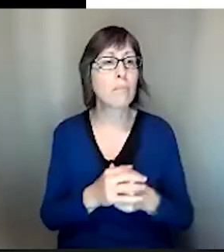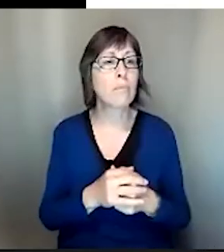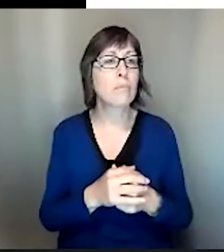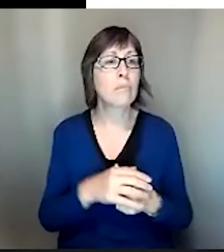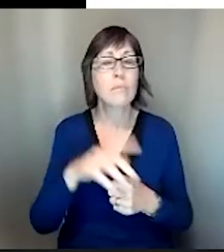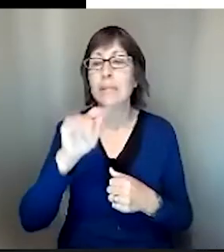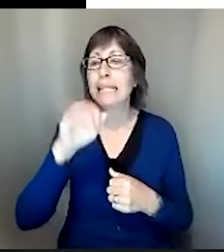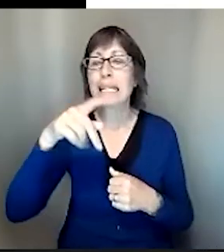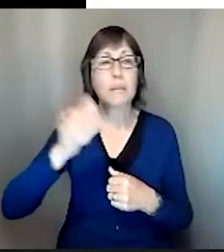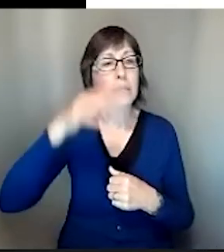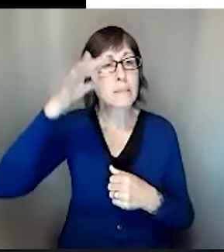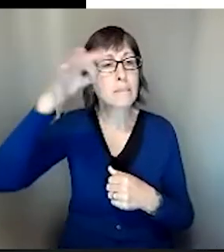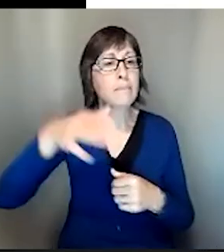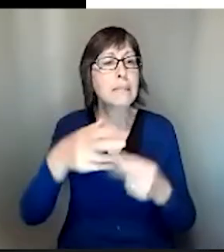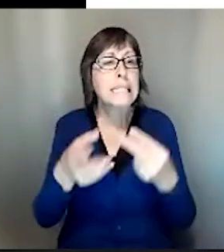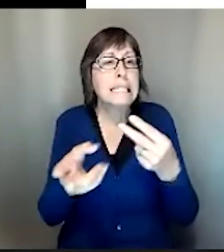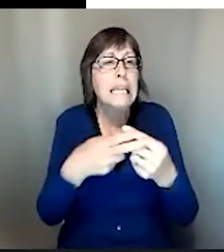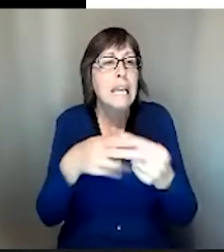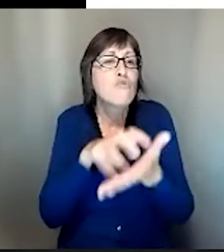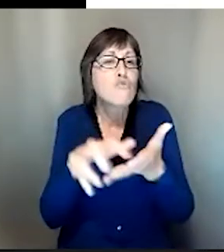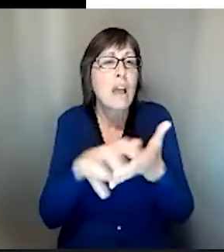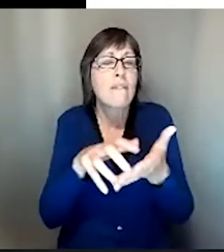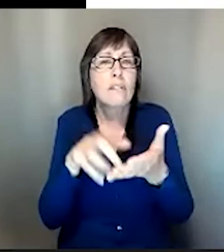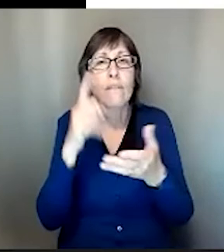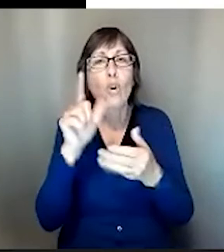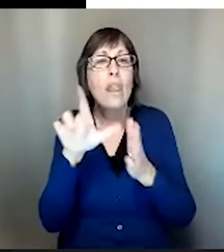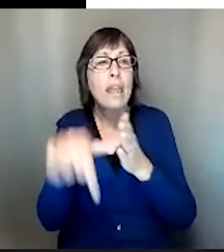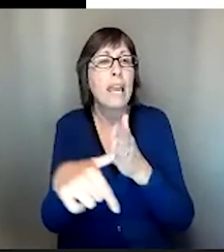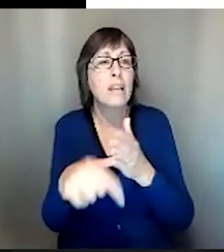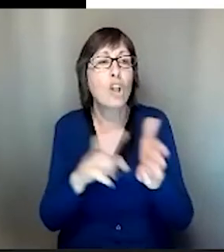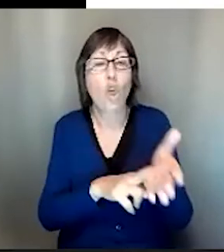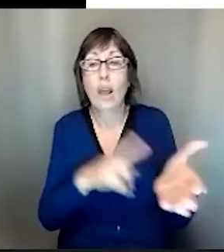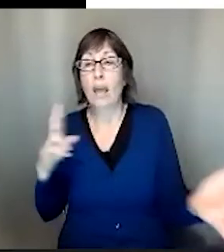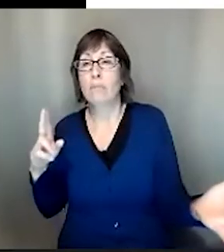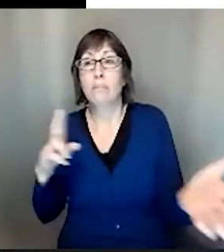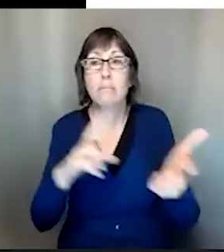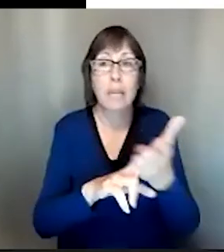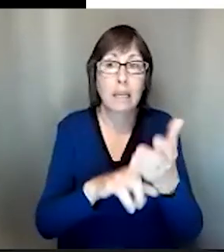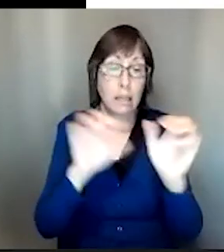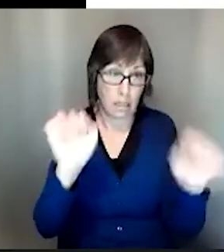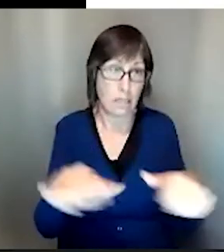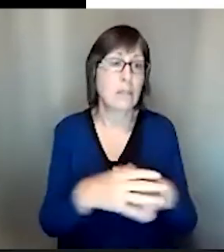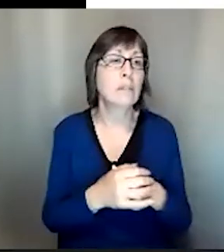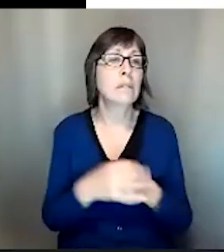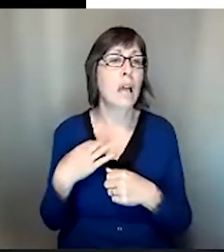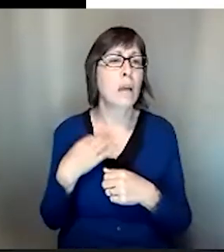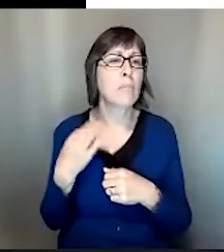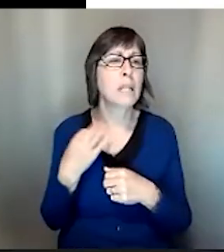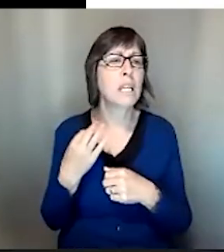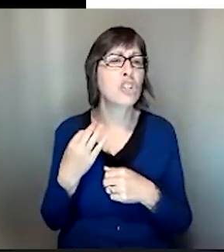you can see what the application form will look like.